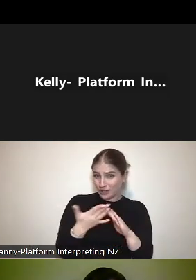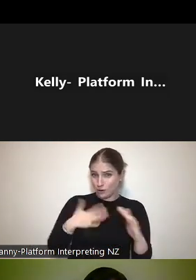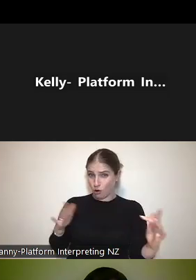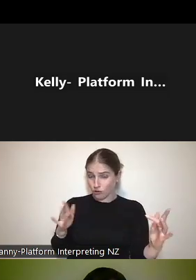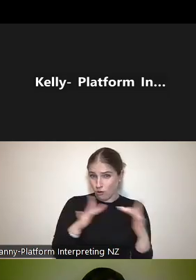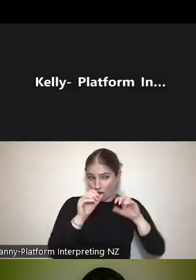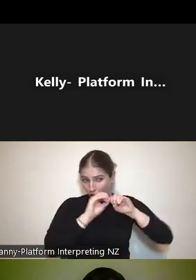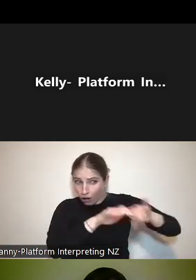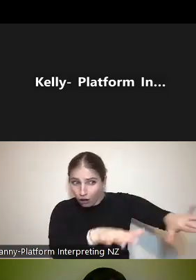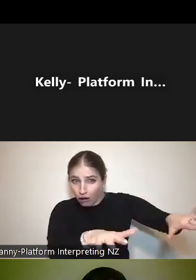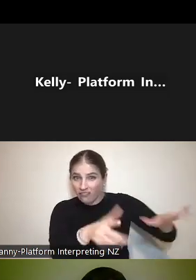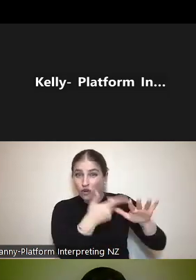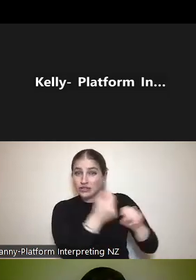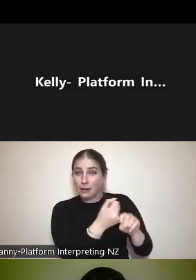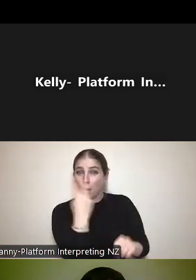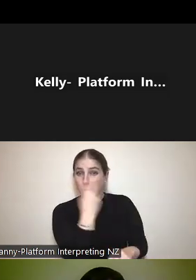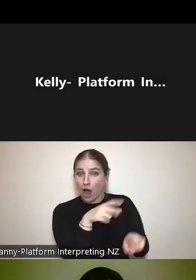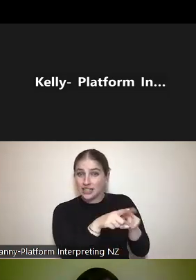and low vision community that's over 65 years old.